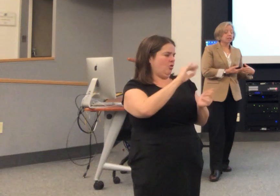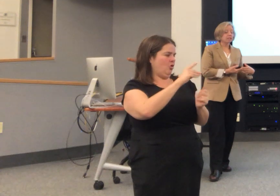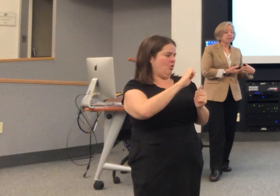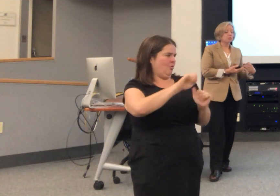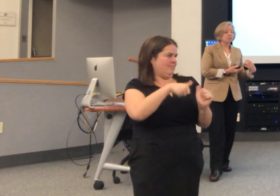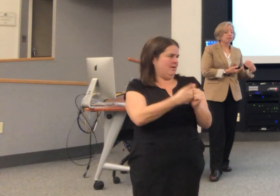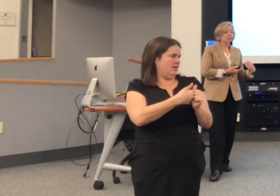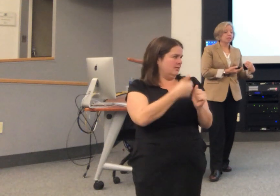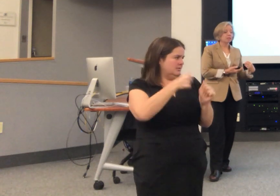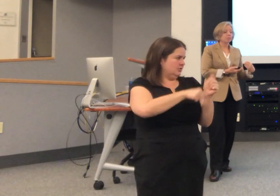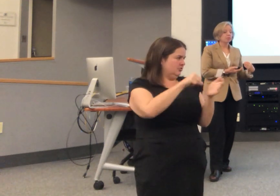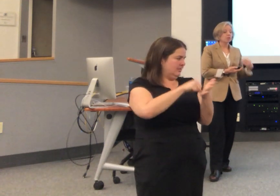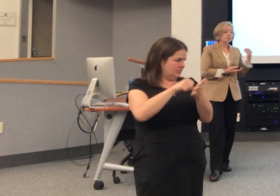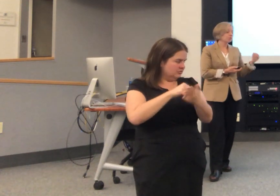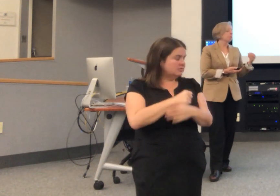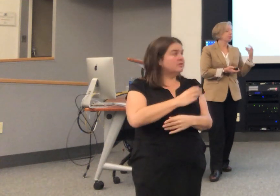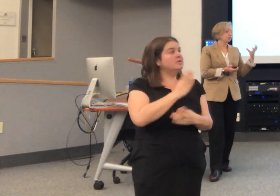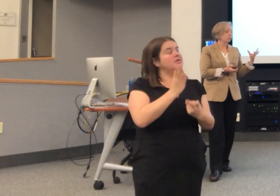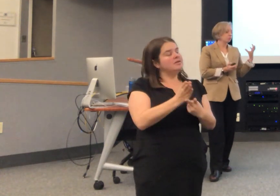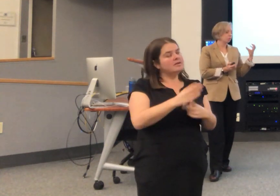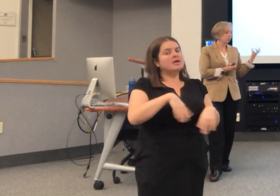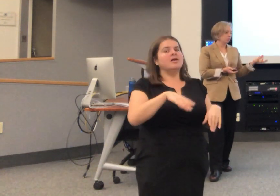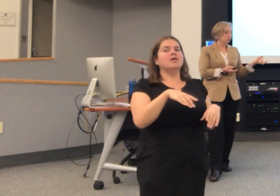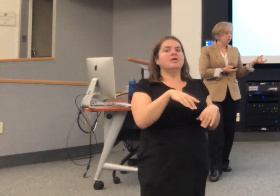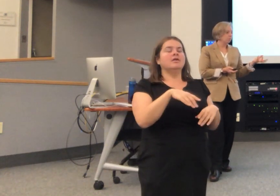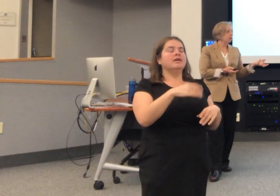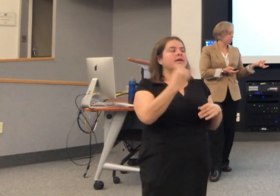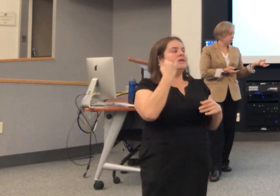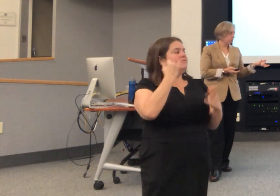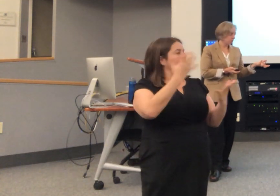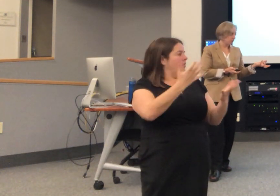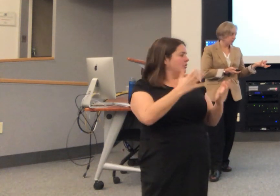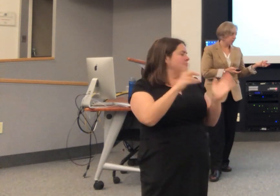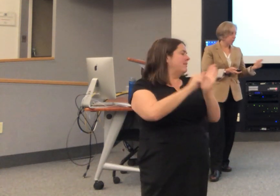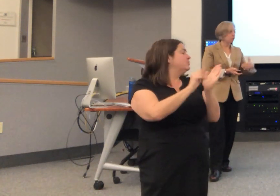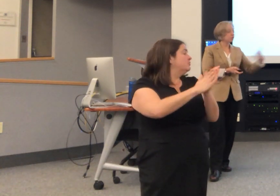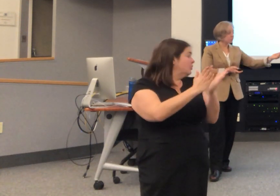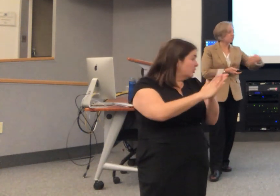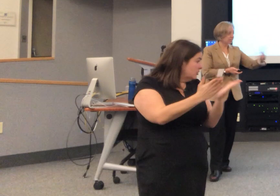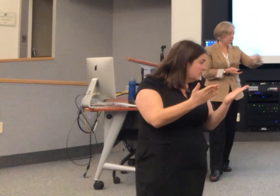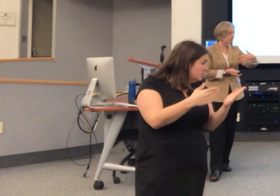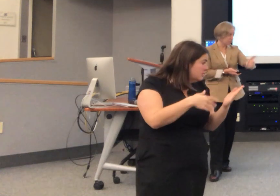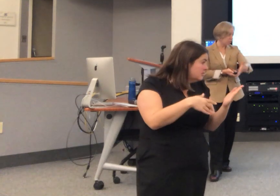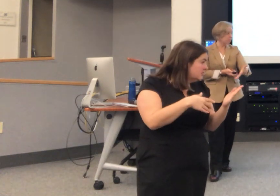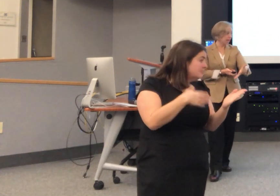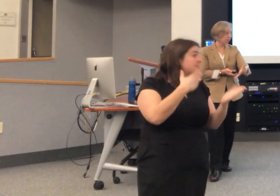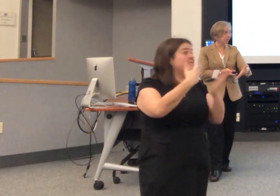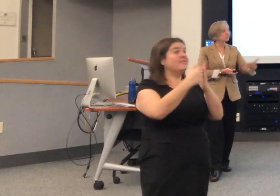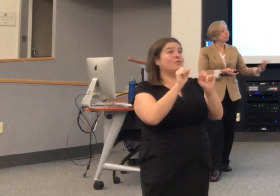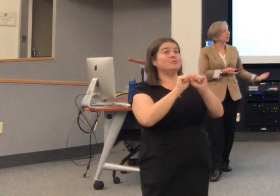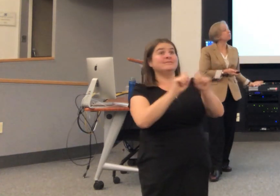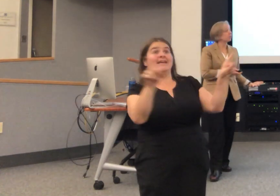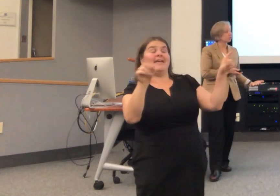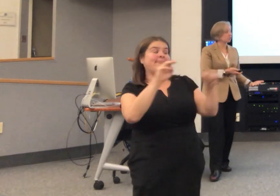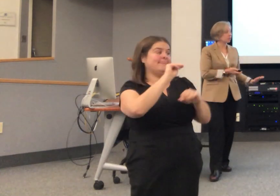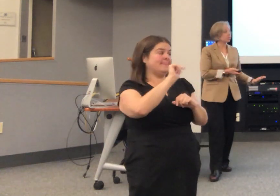Second, I would say, for example, if you want to publish a book. Before you start sending a manuscript out, this is a good time to register it.